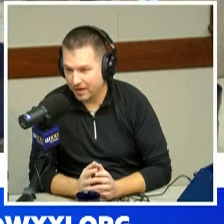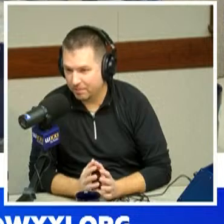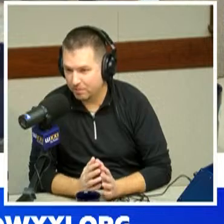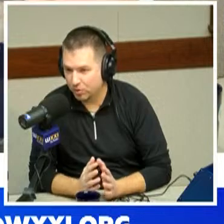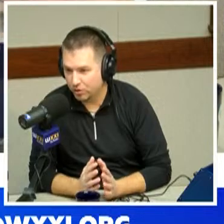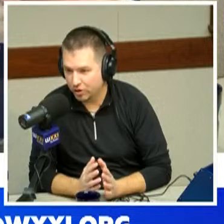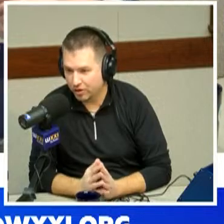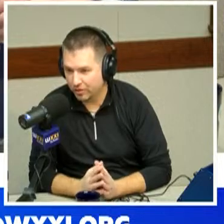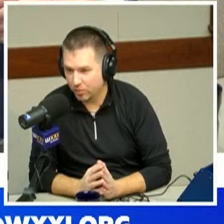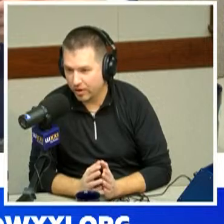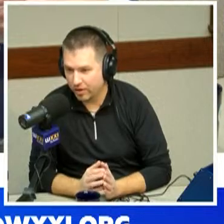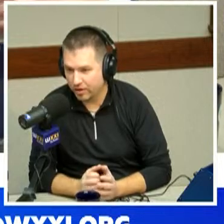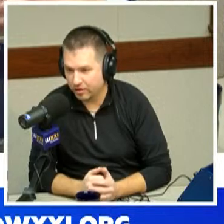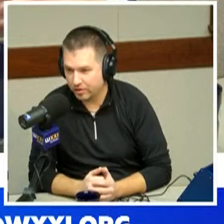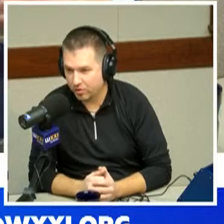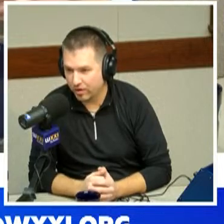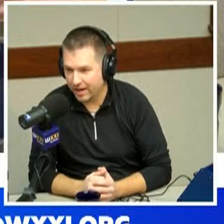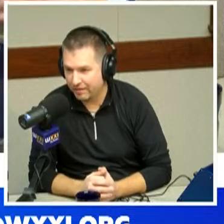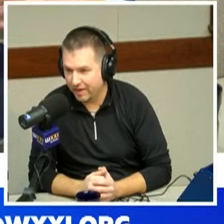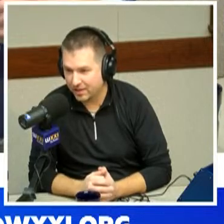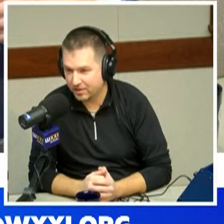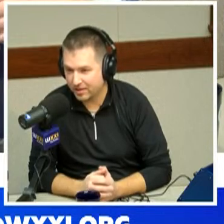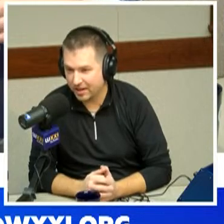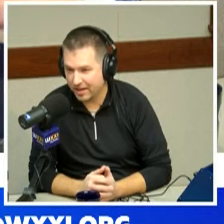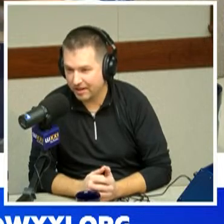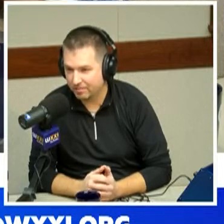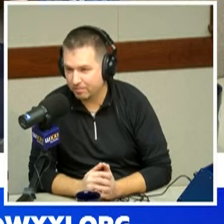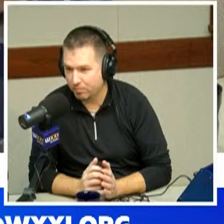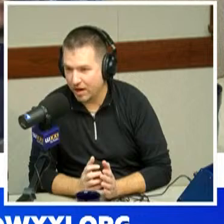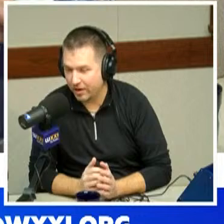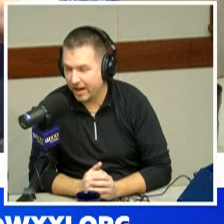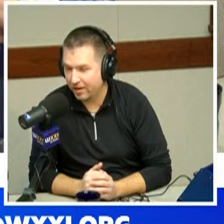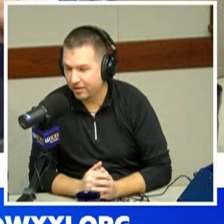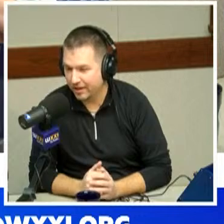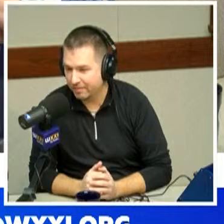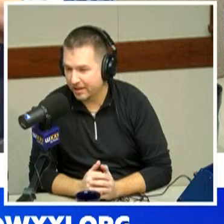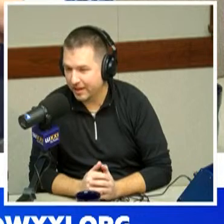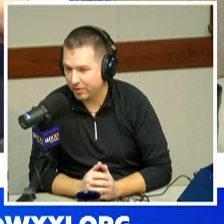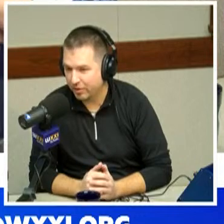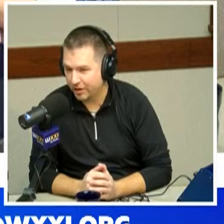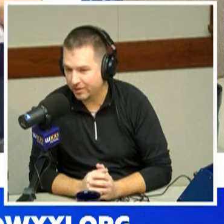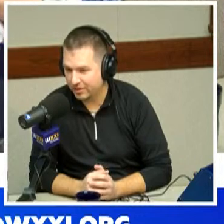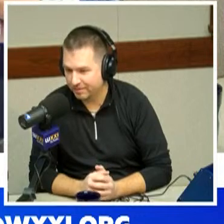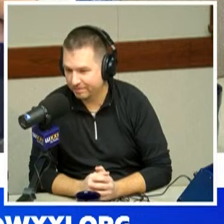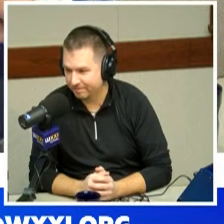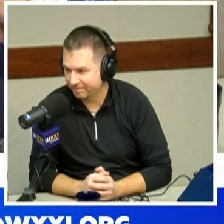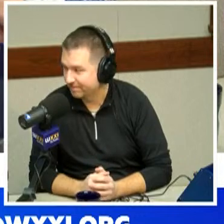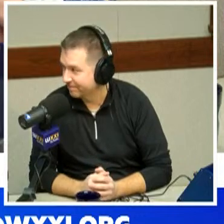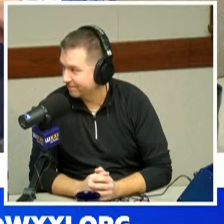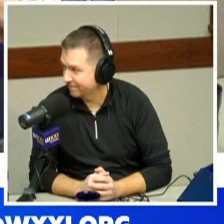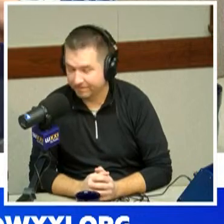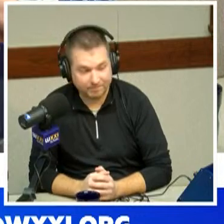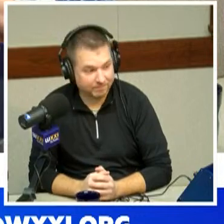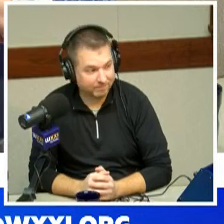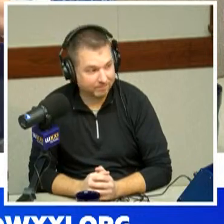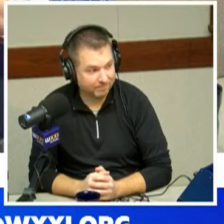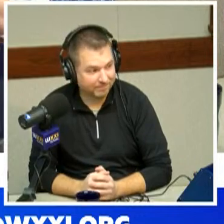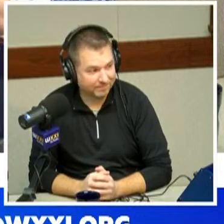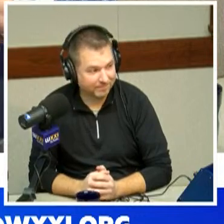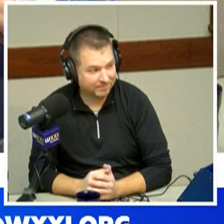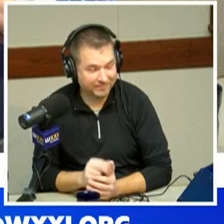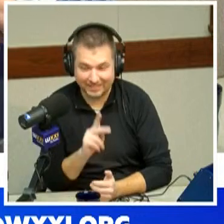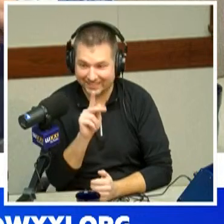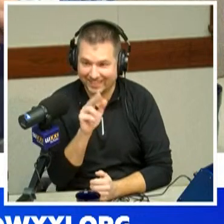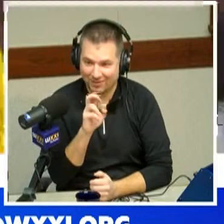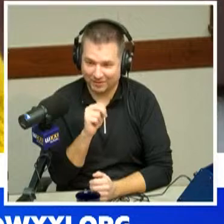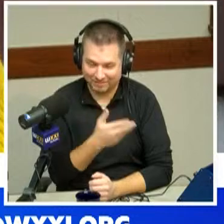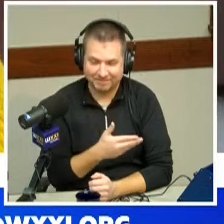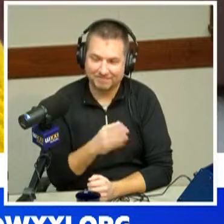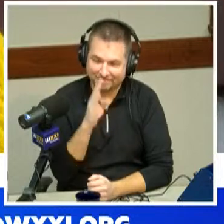uh blue shirt with a gray gray vest uh have brown hair in my late 30s and Karen hi I'm Karen Fisher